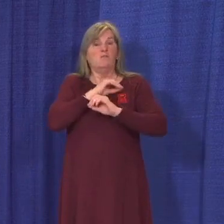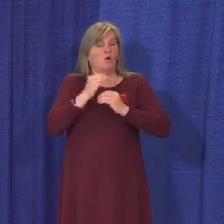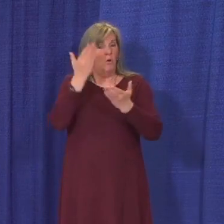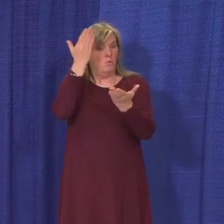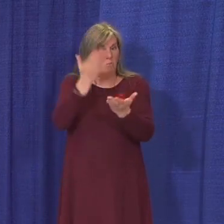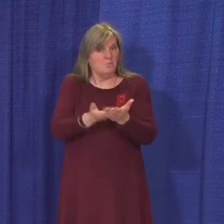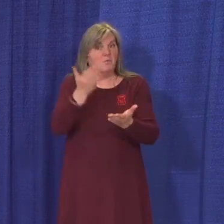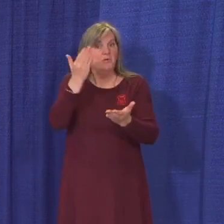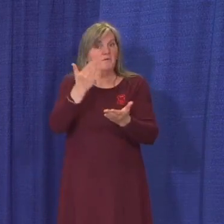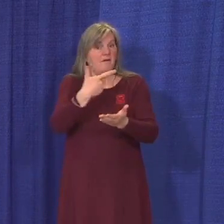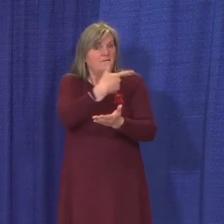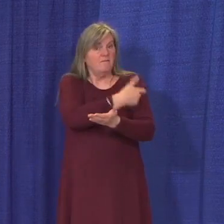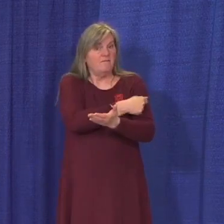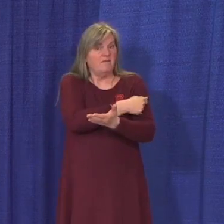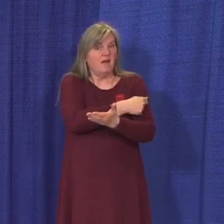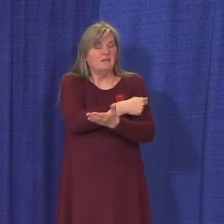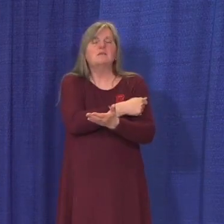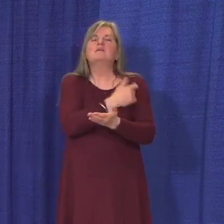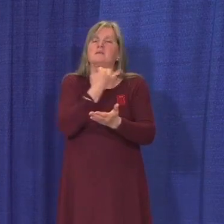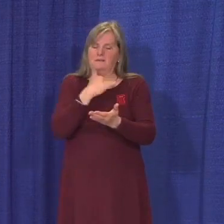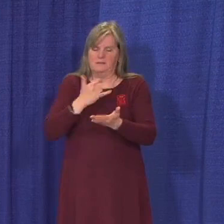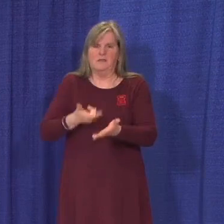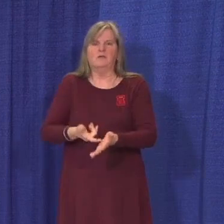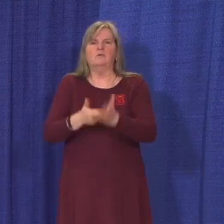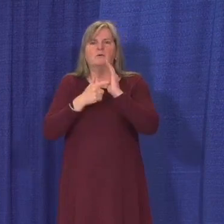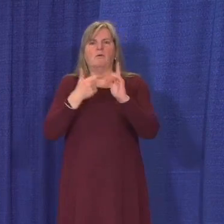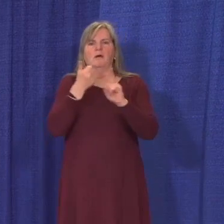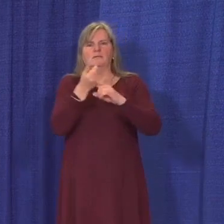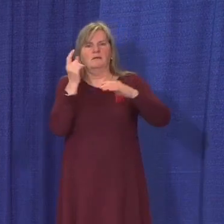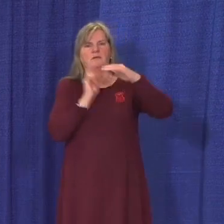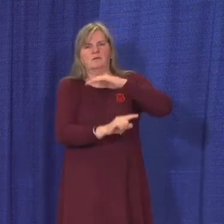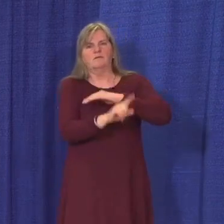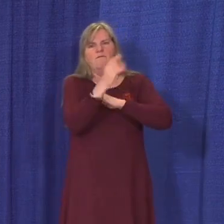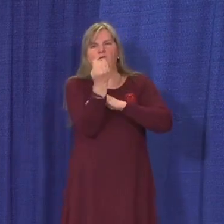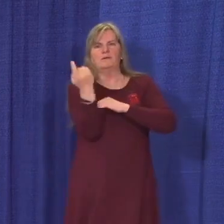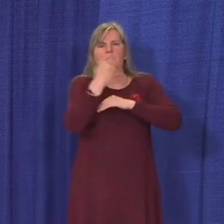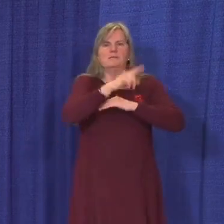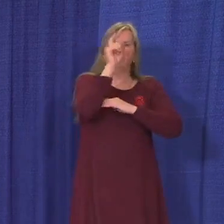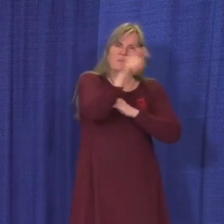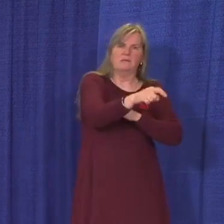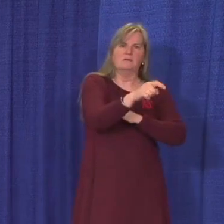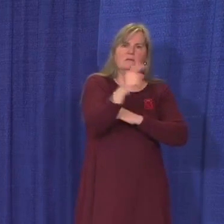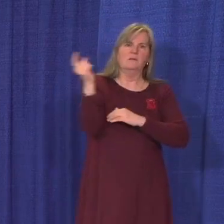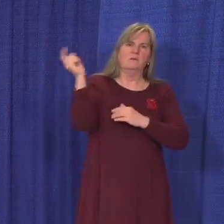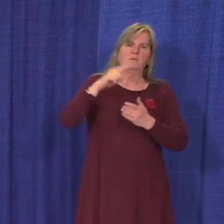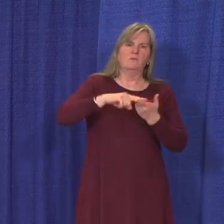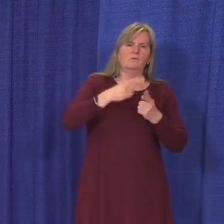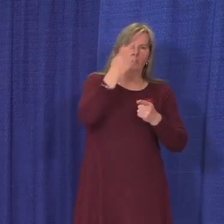to protect against the spread of COVID and variants of concern.